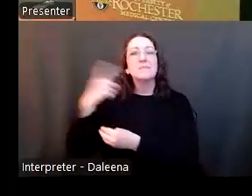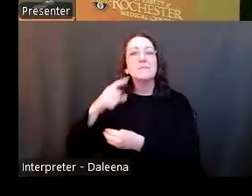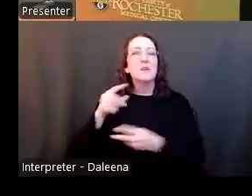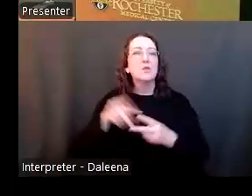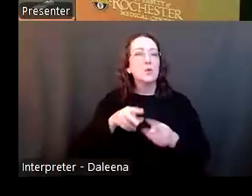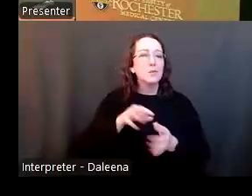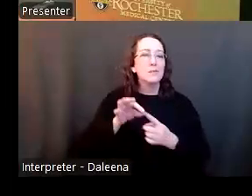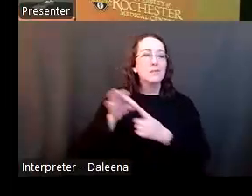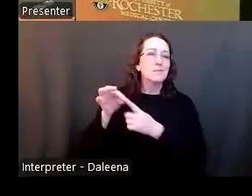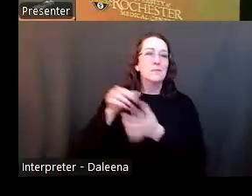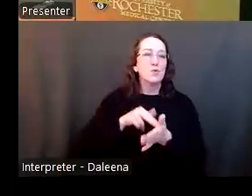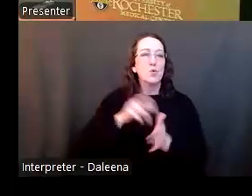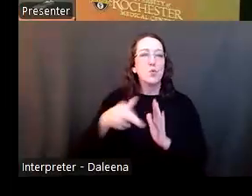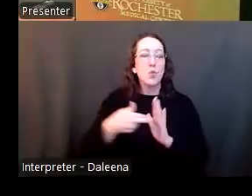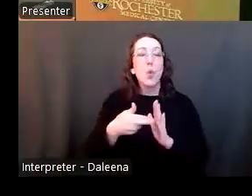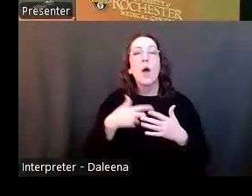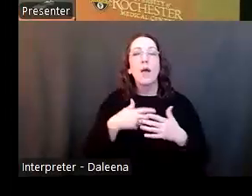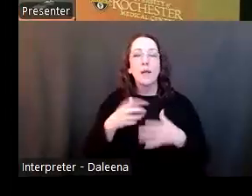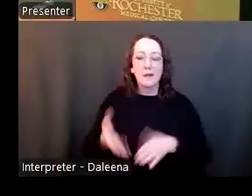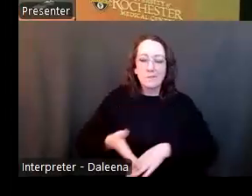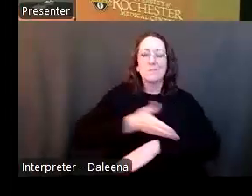and then we're going to talk a little bit about improving communication and team education with